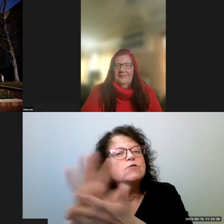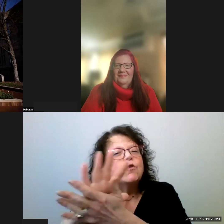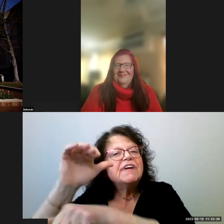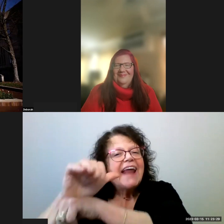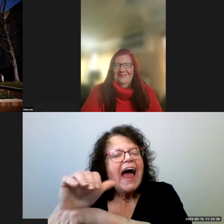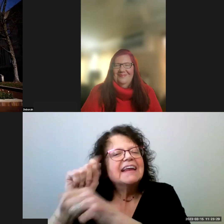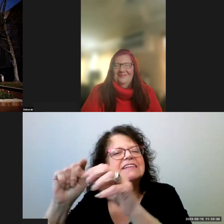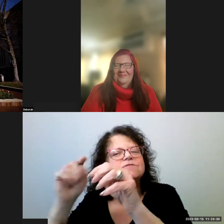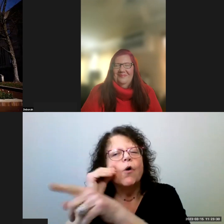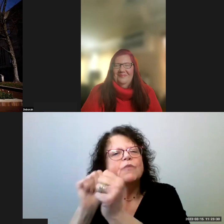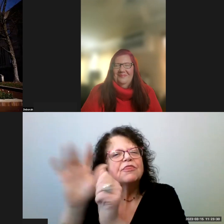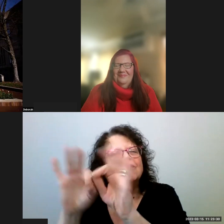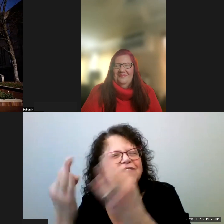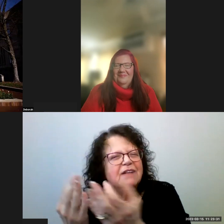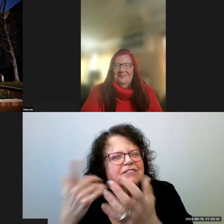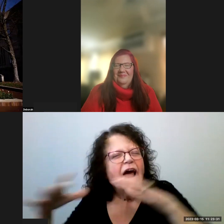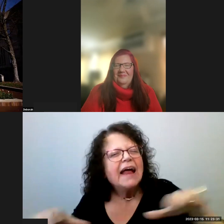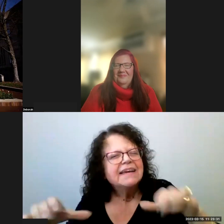the activities I did. >> PEGGY HOLTZ: That's great. I want to go